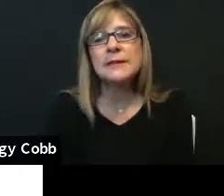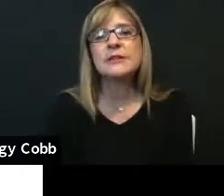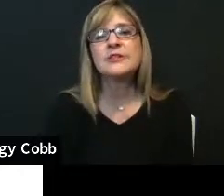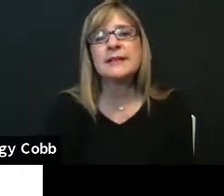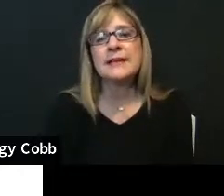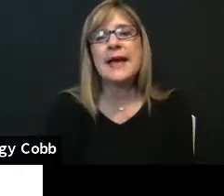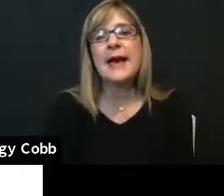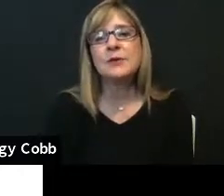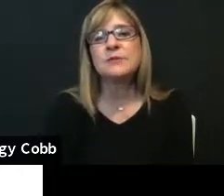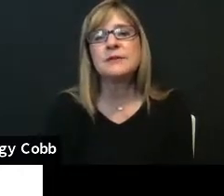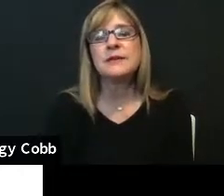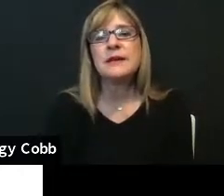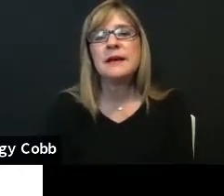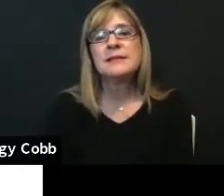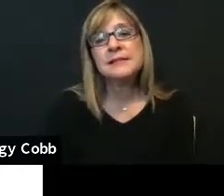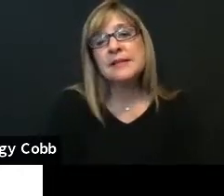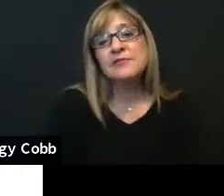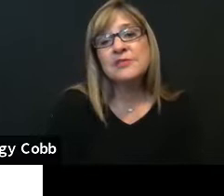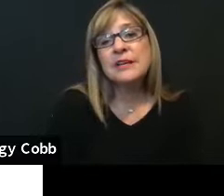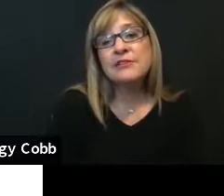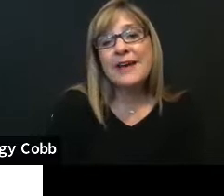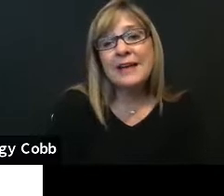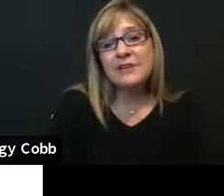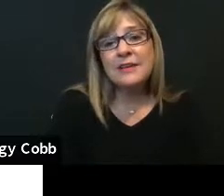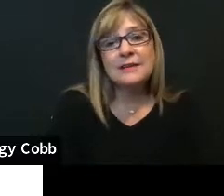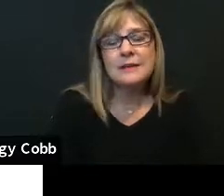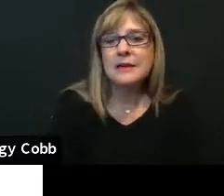and understanding how to be a successful self advocate.